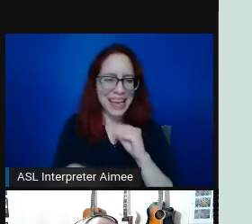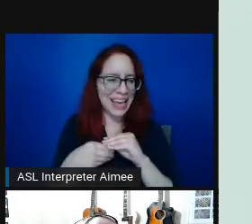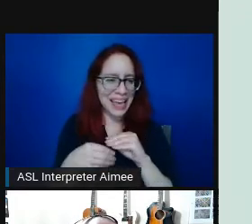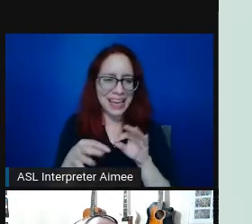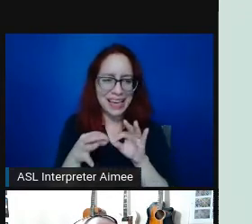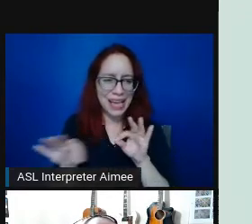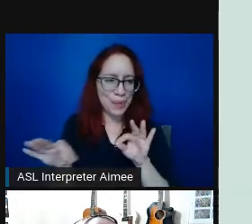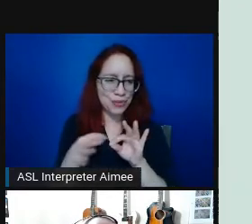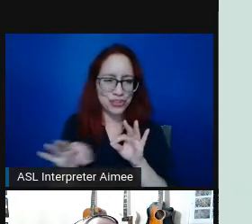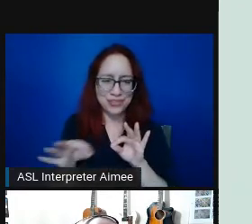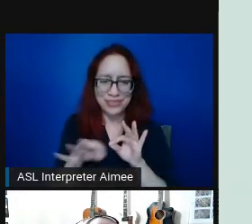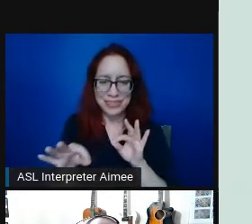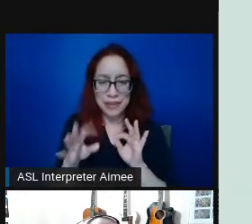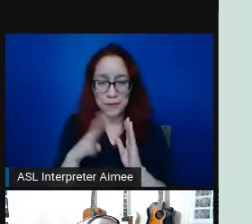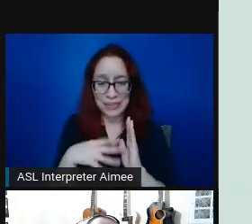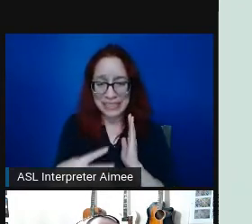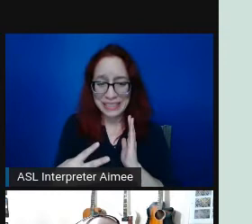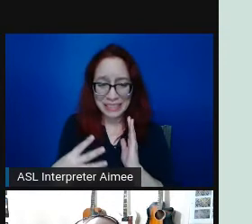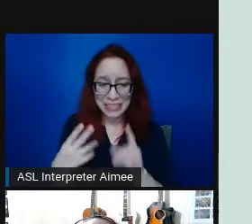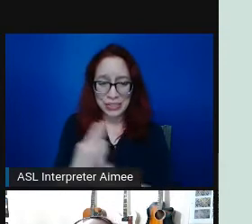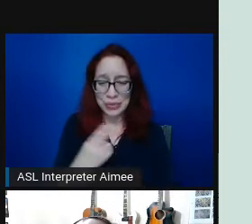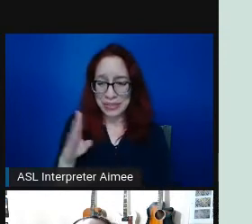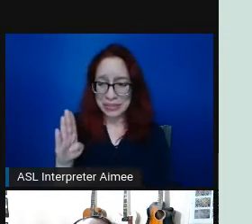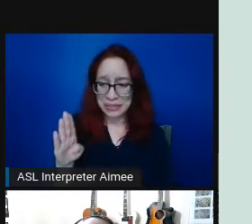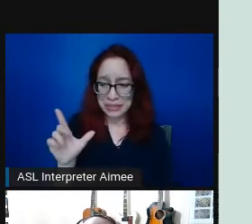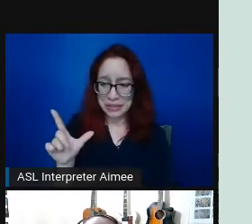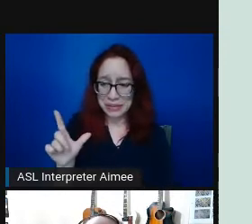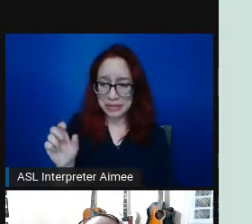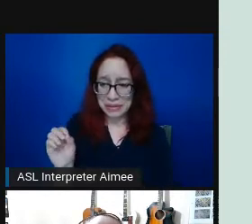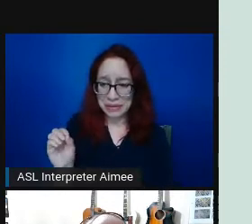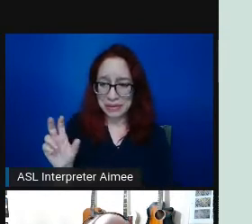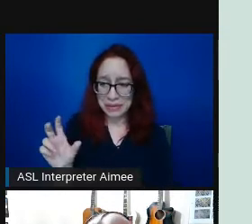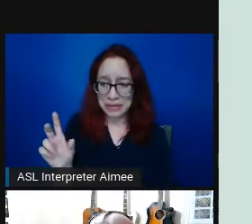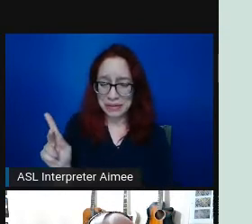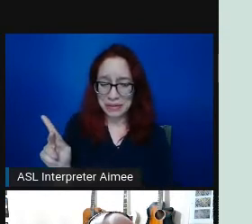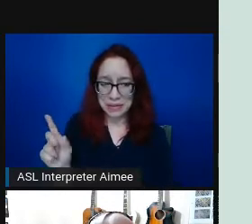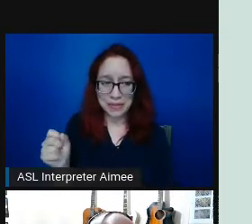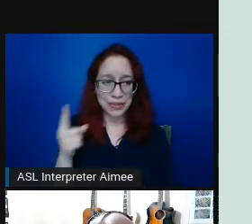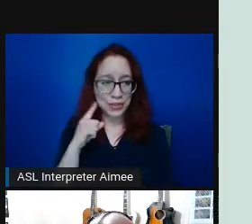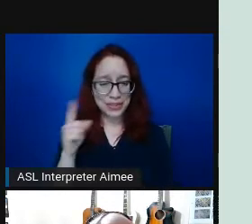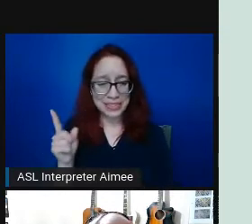Though using the block, a caption is like the alternate text list table.